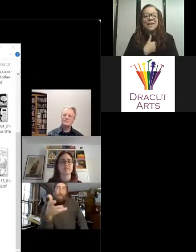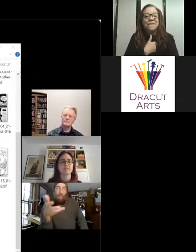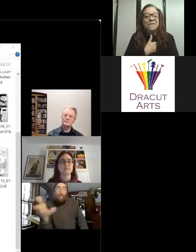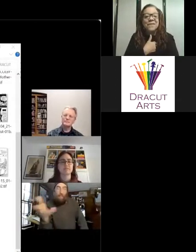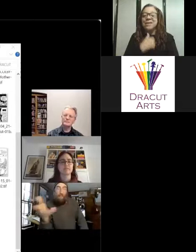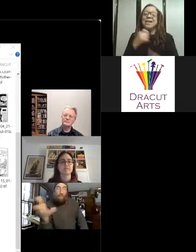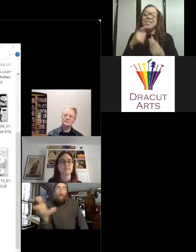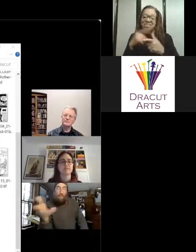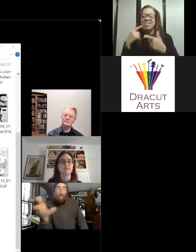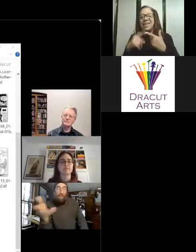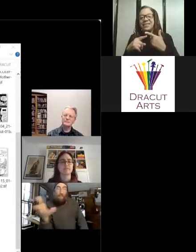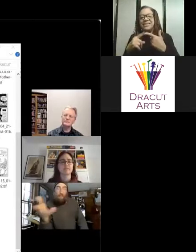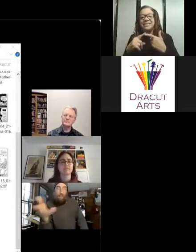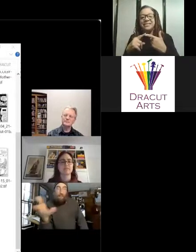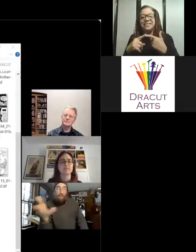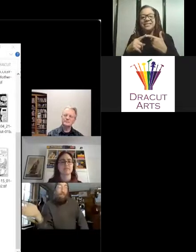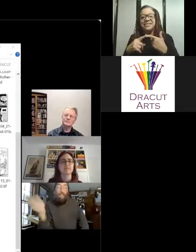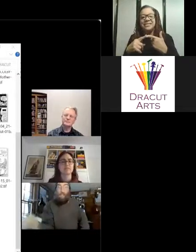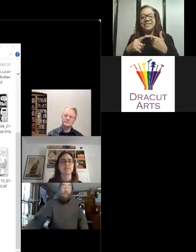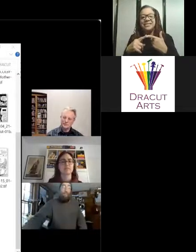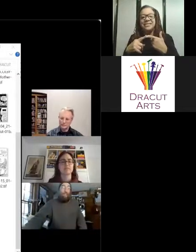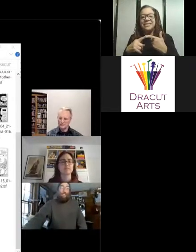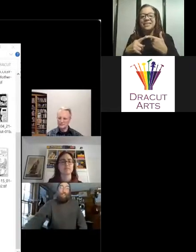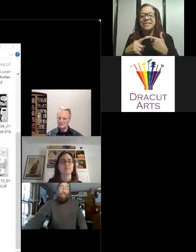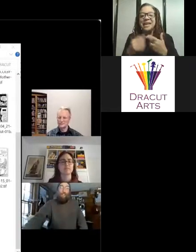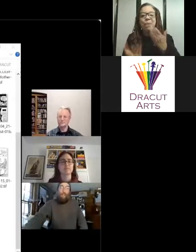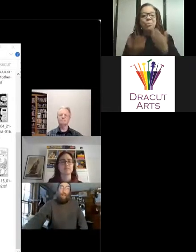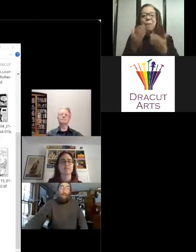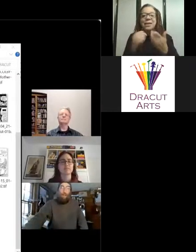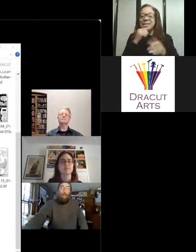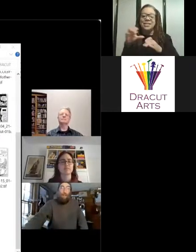then I probably didn't do my job right! Because *every page*